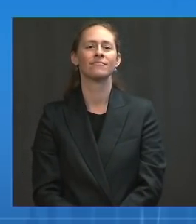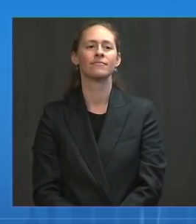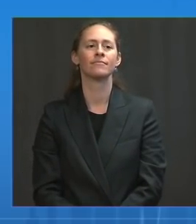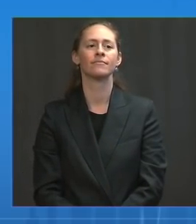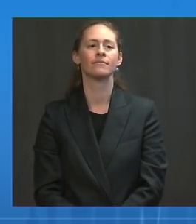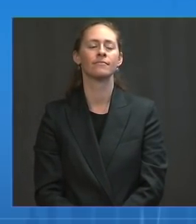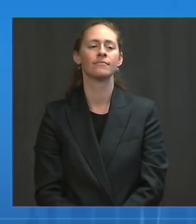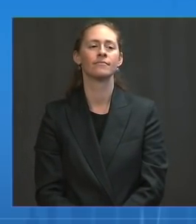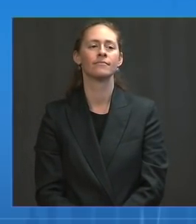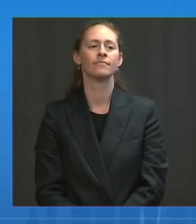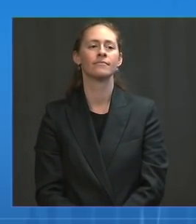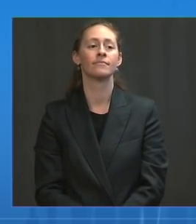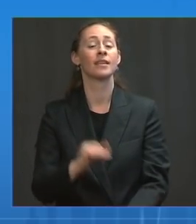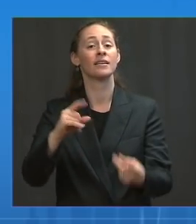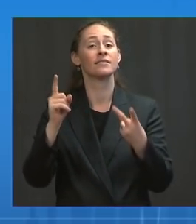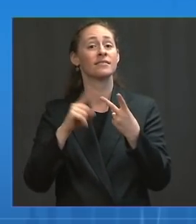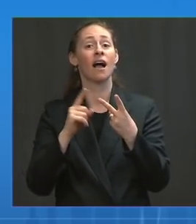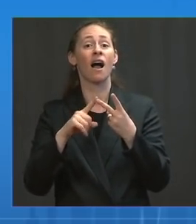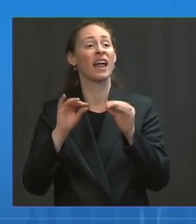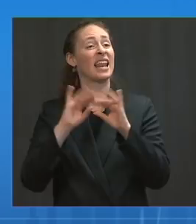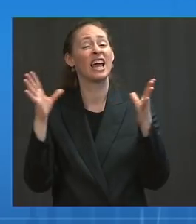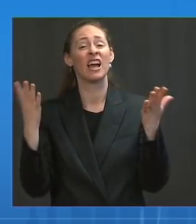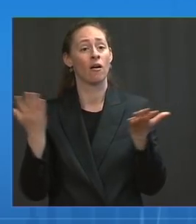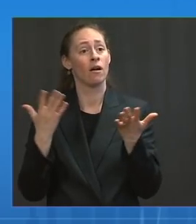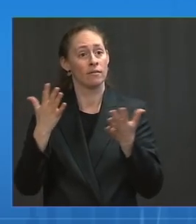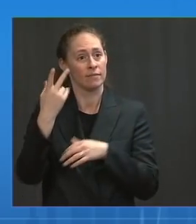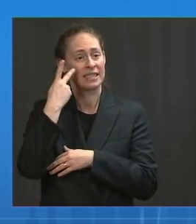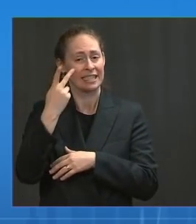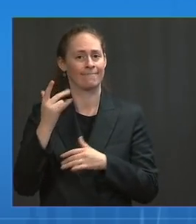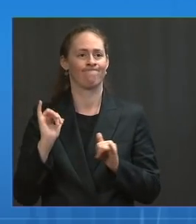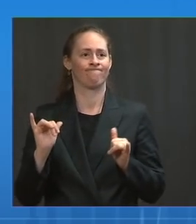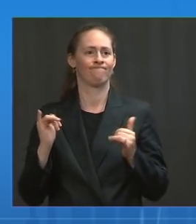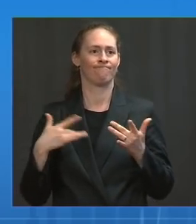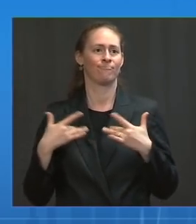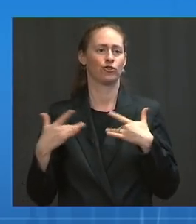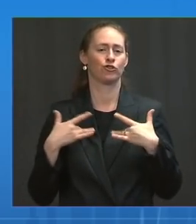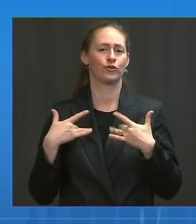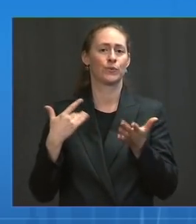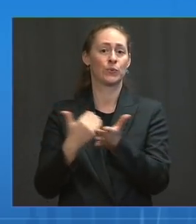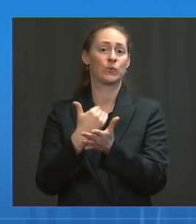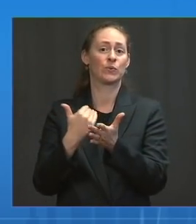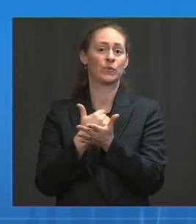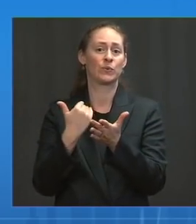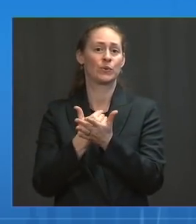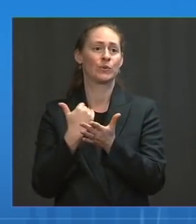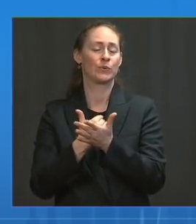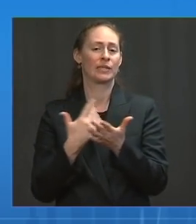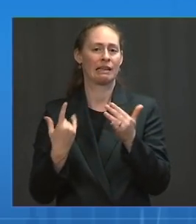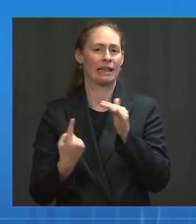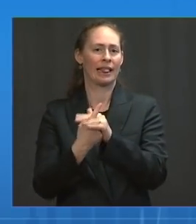we are starting to see some new and concerning trends, simply put, in areas of low vaccination